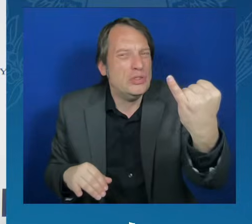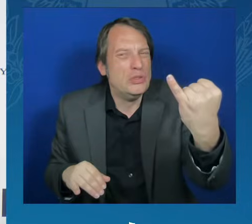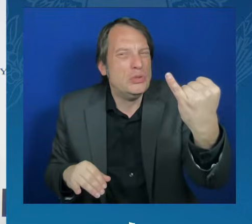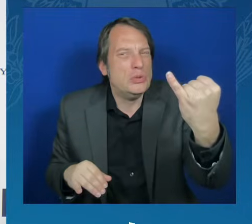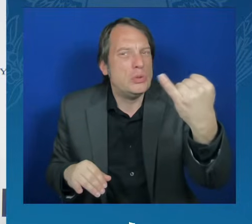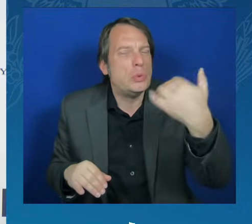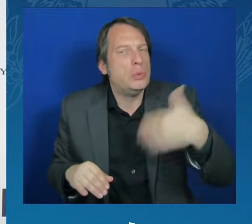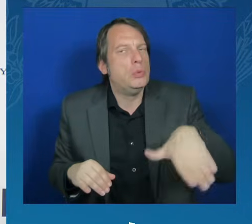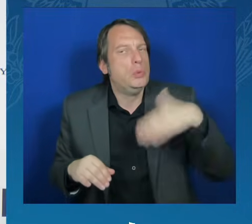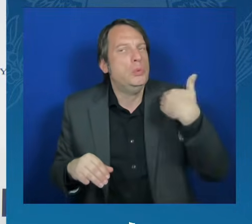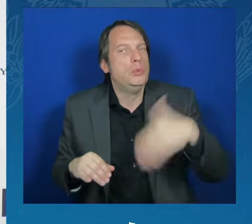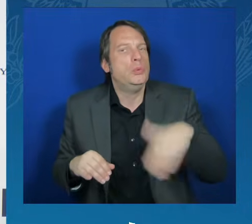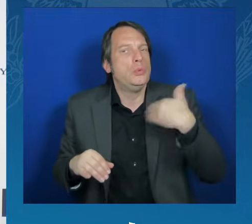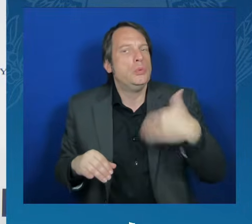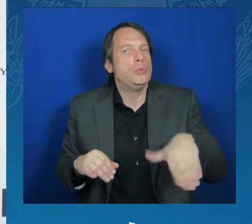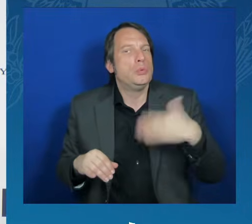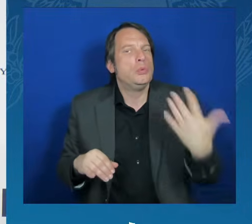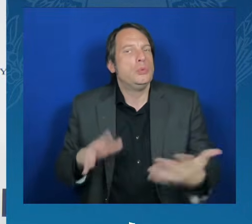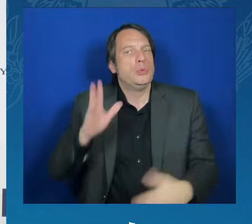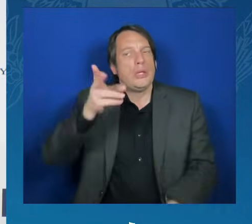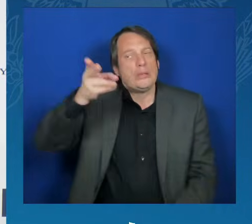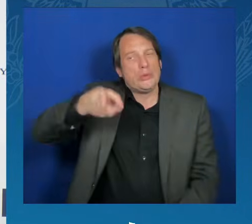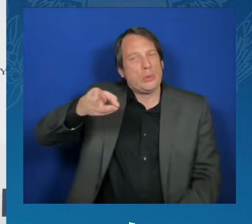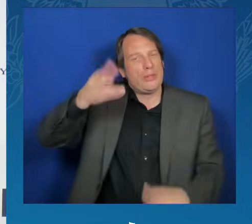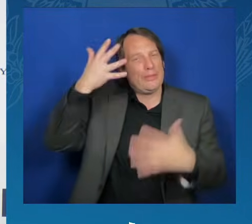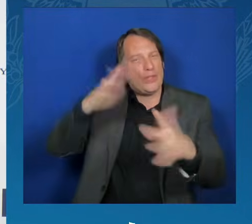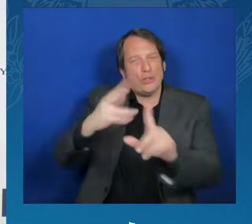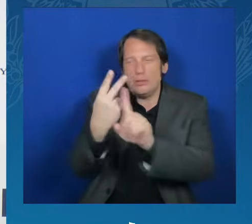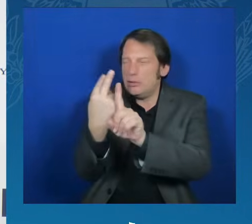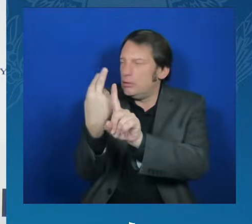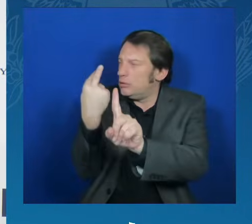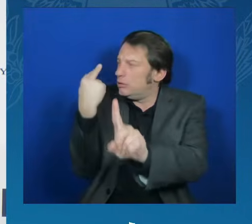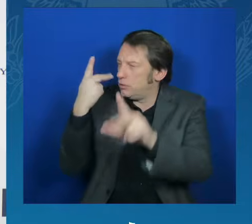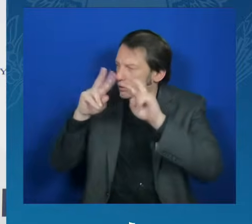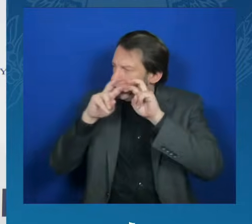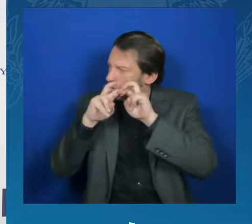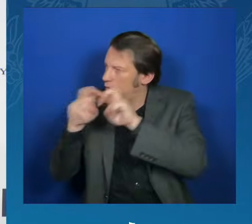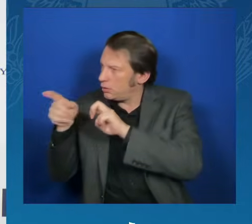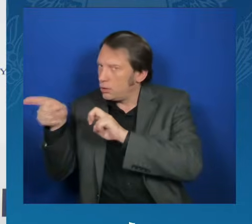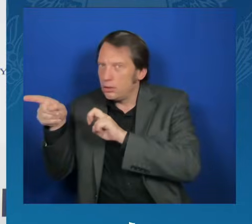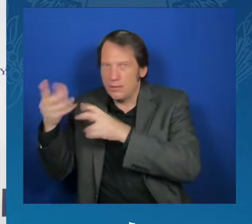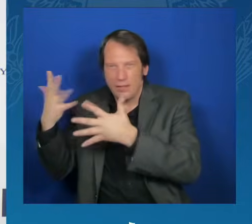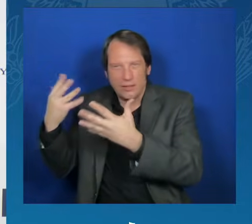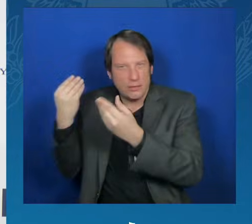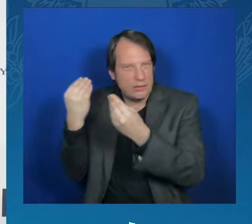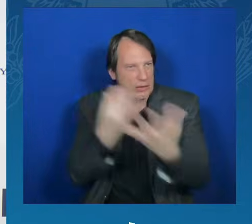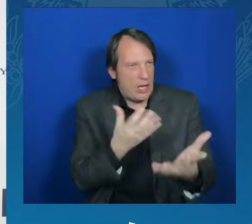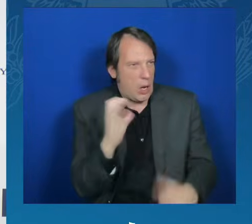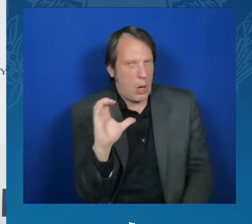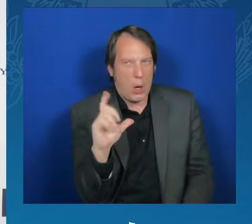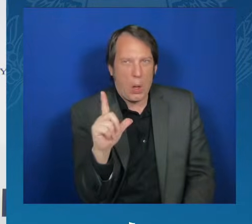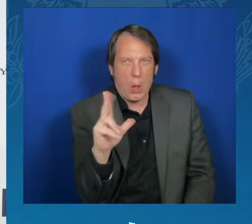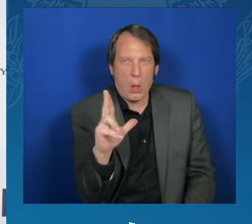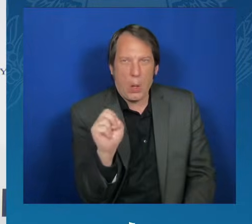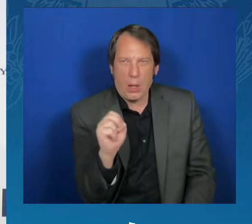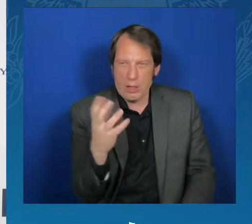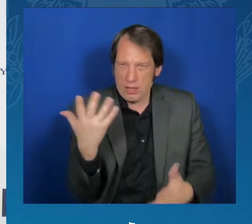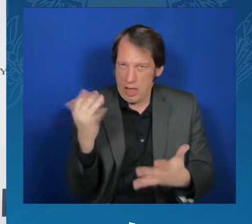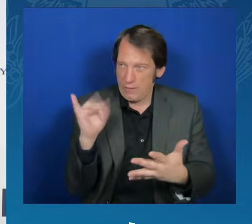If we stand by while an aggressor invades its neighbor with impunity, they will keep going.